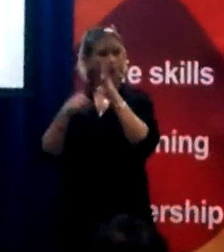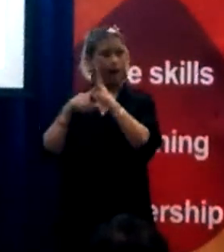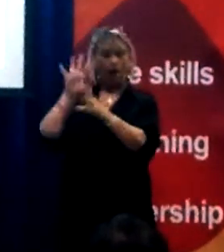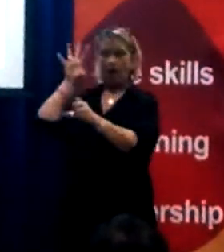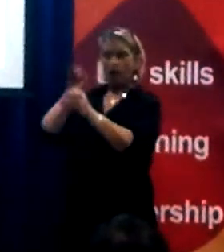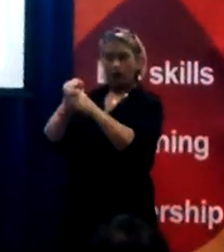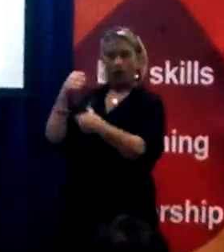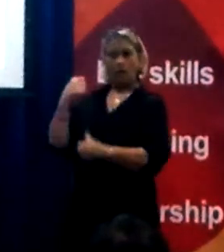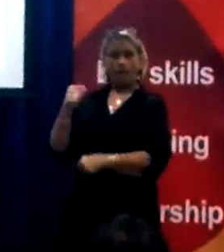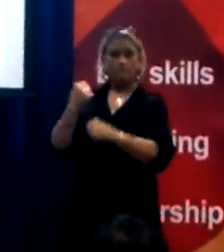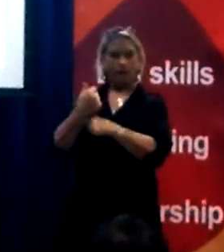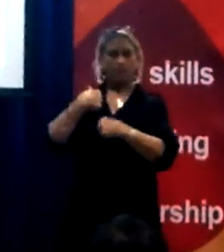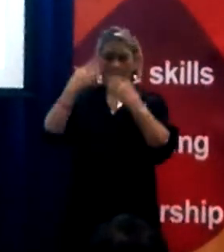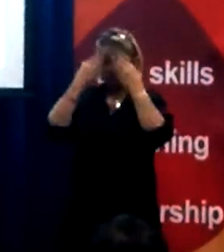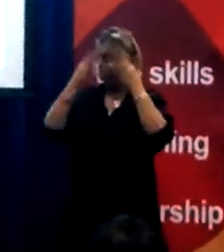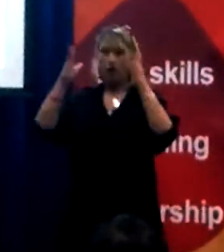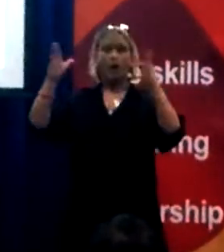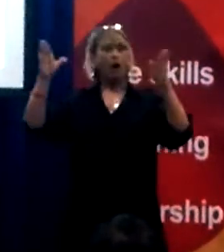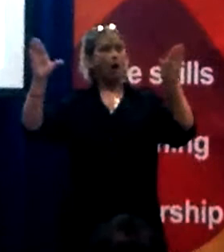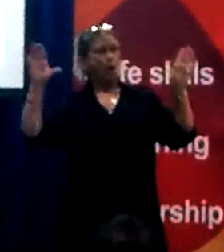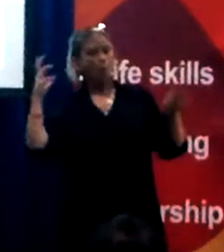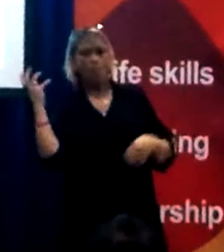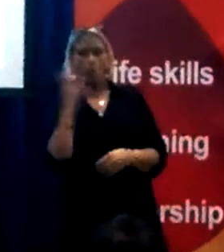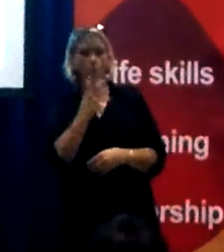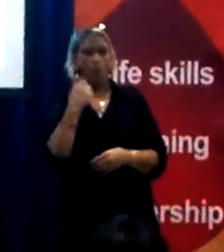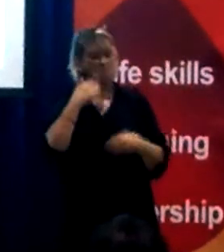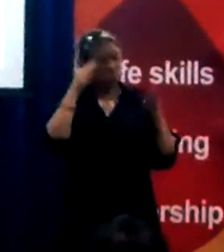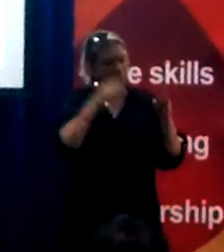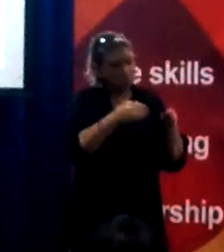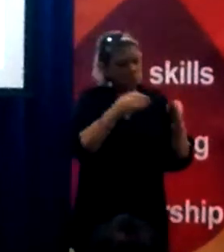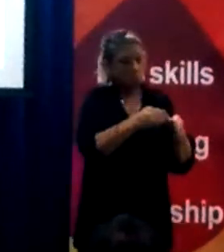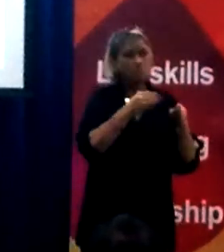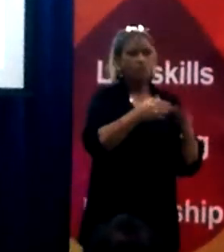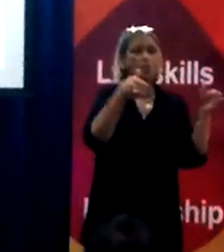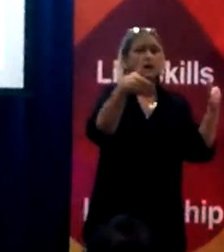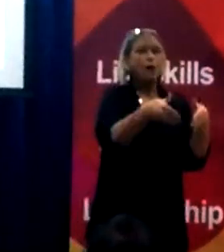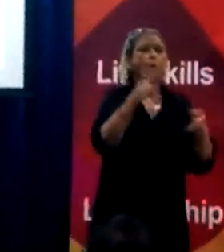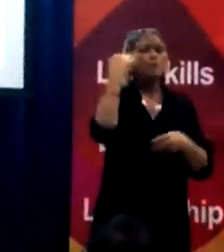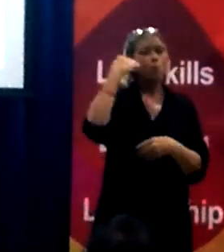It widened my perceptions of the world beyond high school and helped me develop more specialised skills in presenting and public speaking.